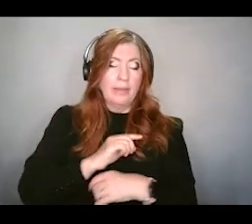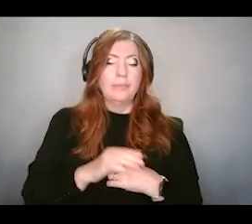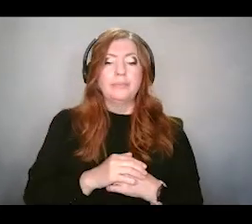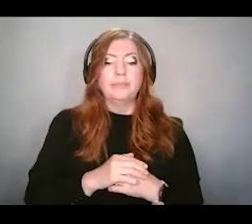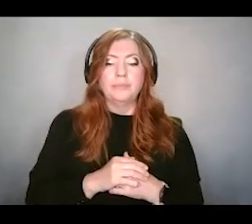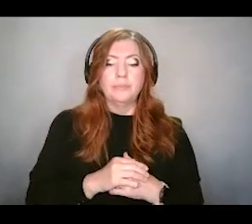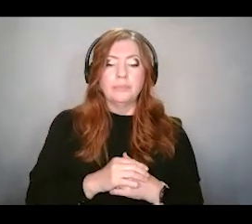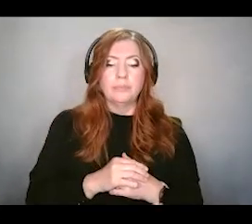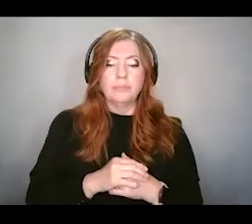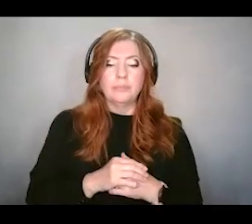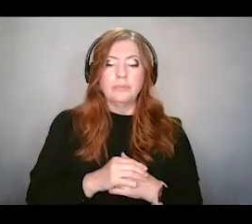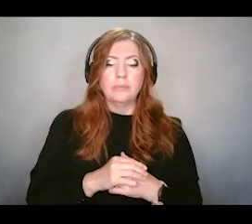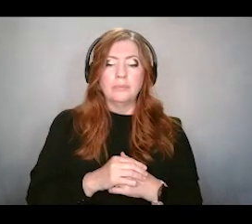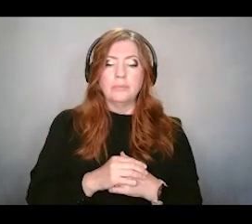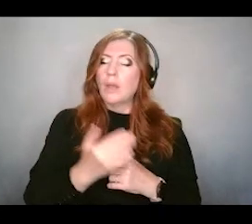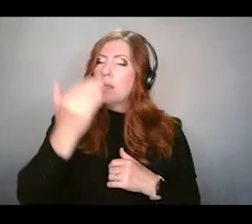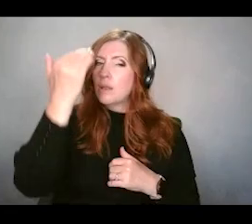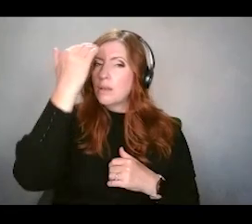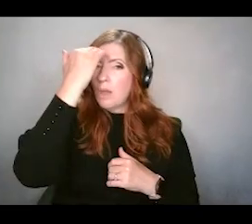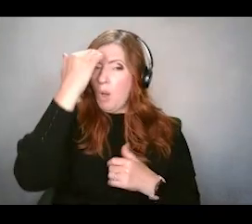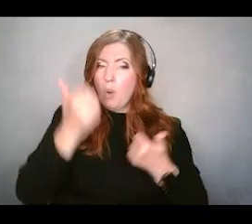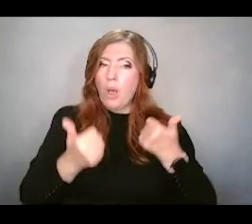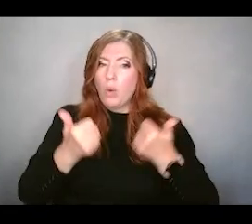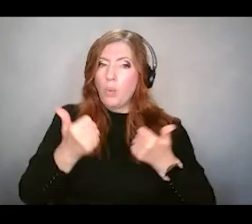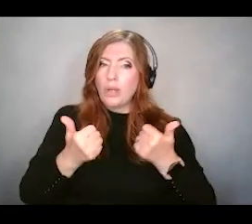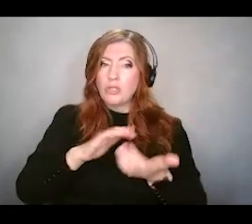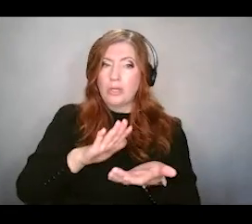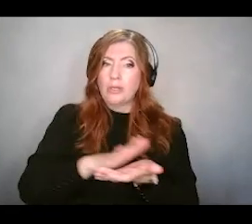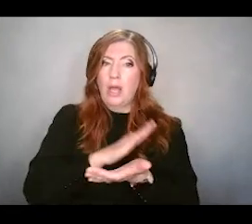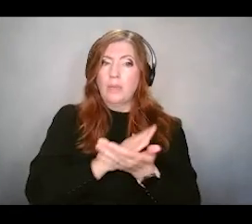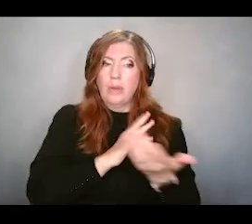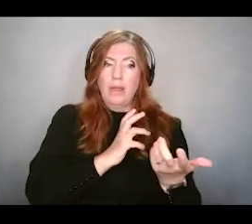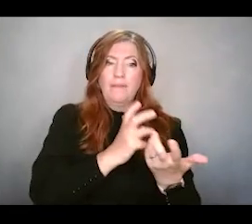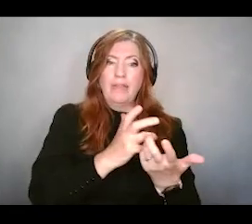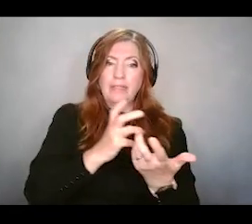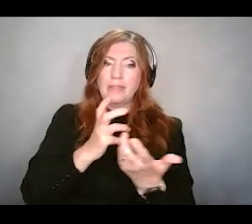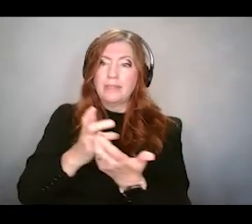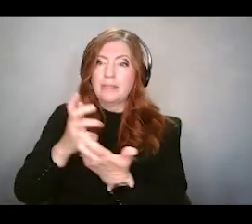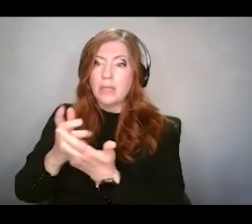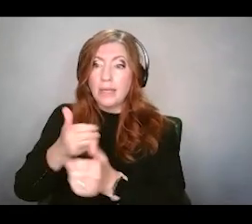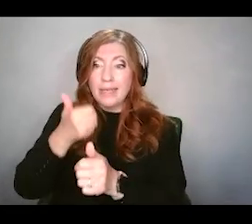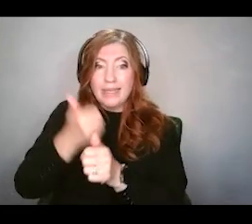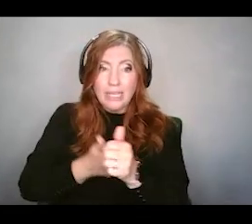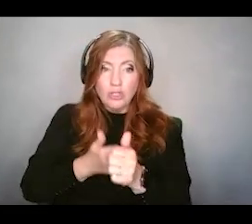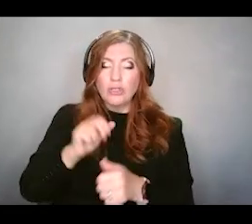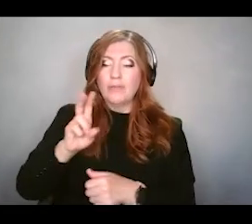Knowing which documents fit each VR eligibility category can really smooth